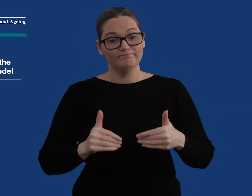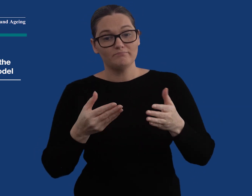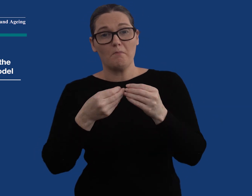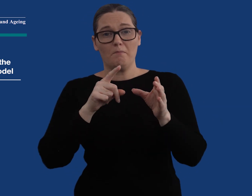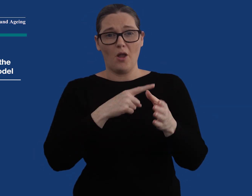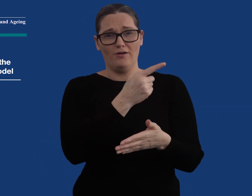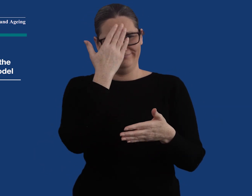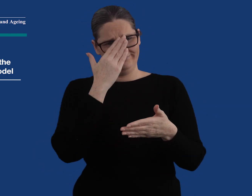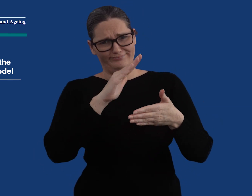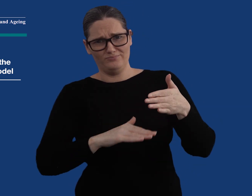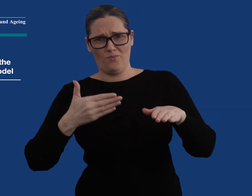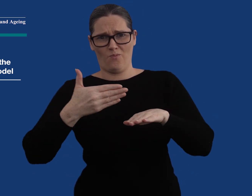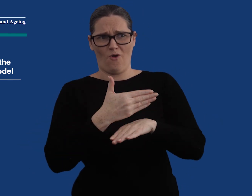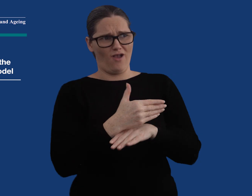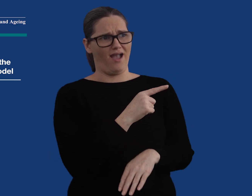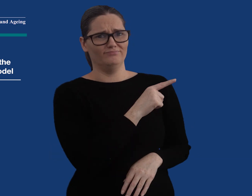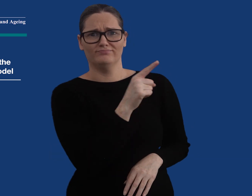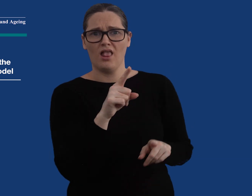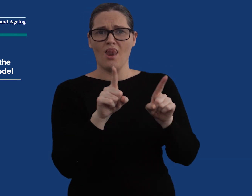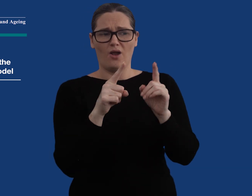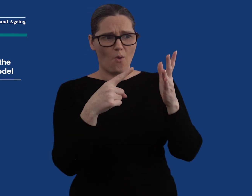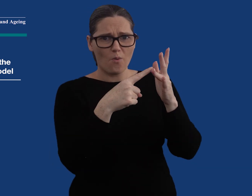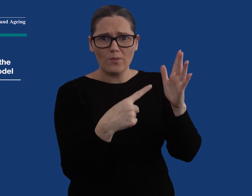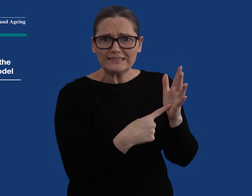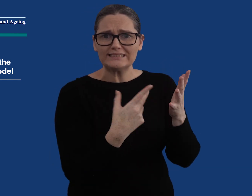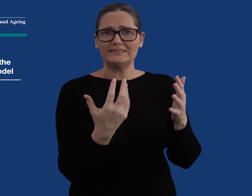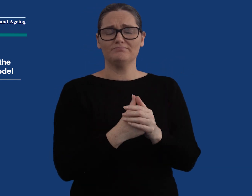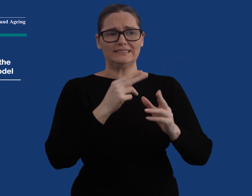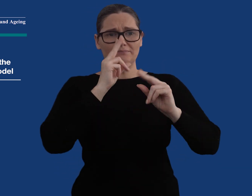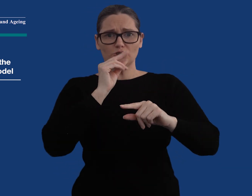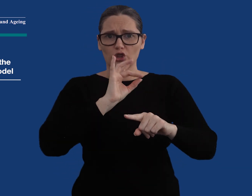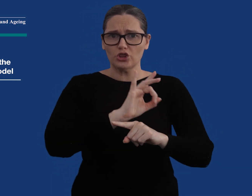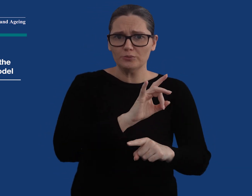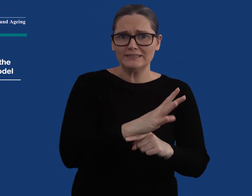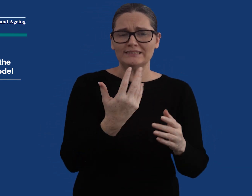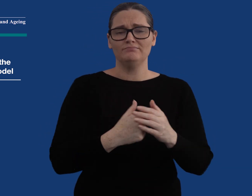These will be delivered by trained workers, such as occupational therapists, speech pathologists,